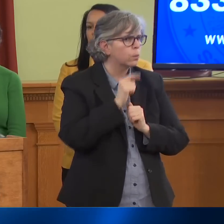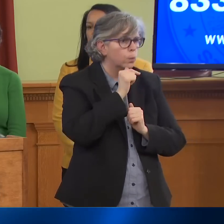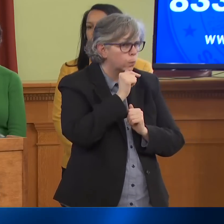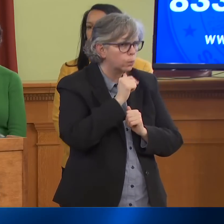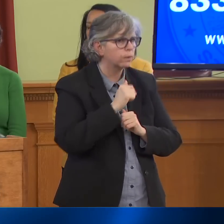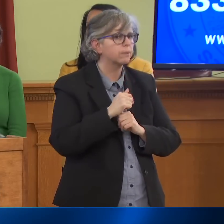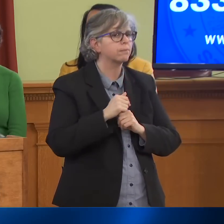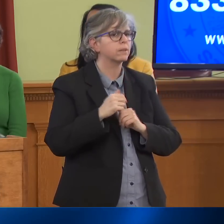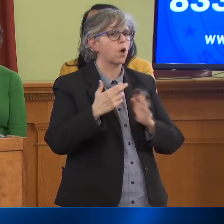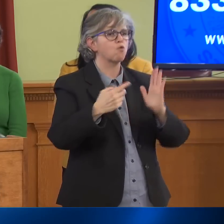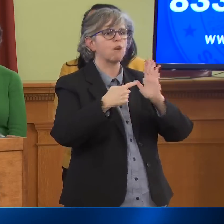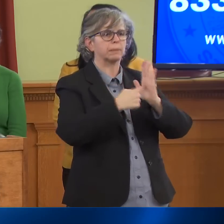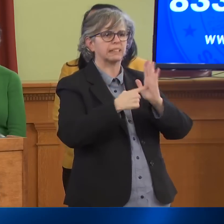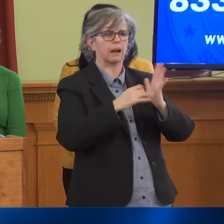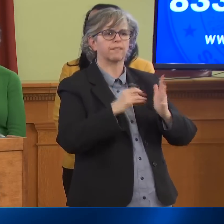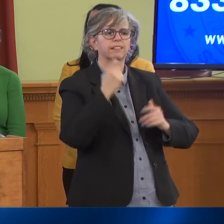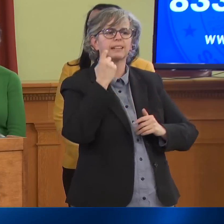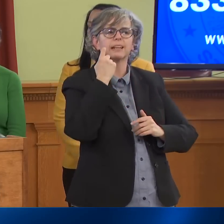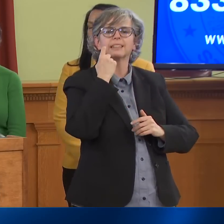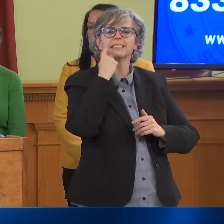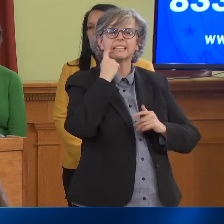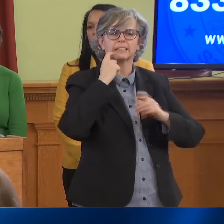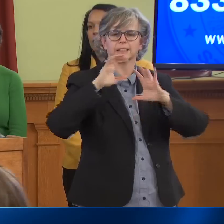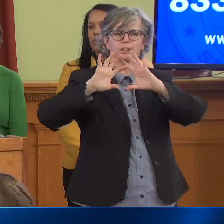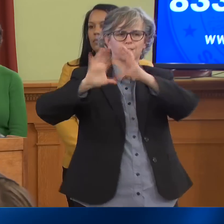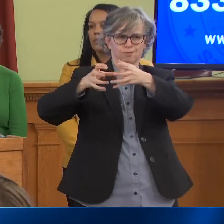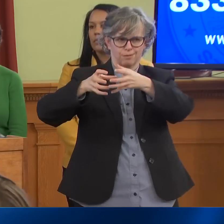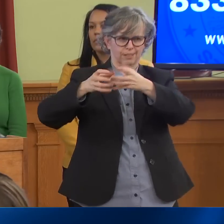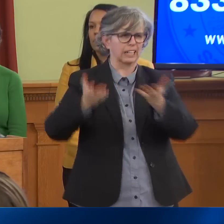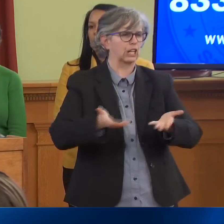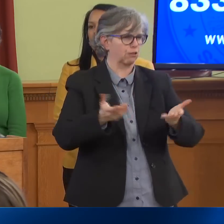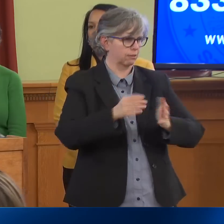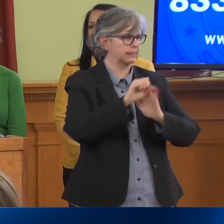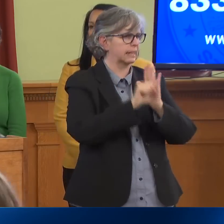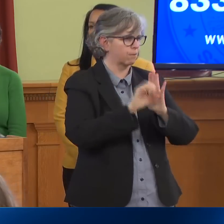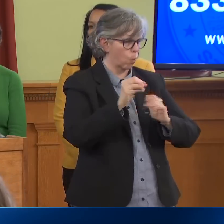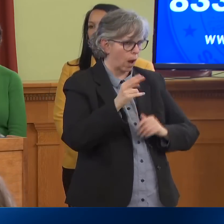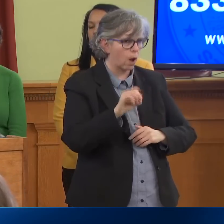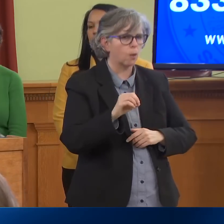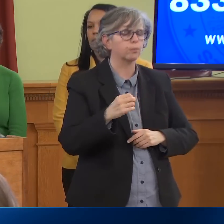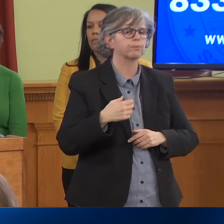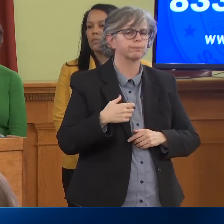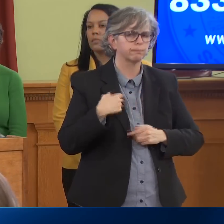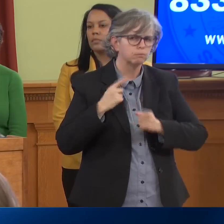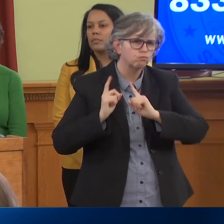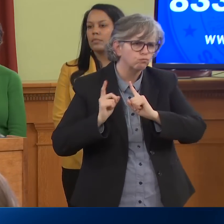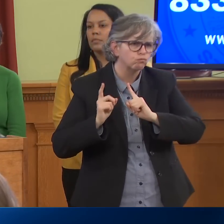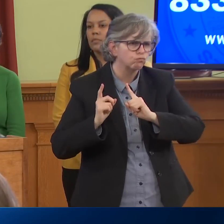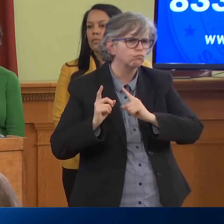I JUST GOT OFF THE PHONE ABOUT ONE HOUR AGO WITH